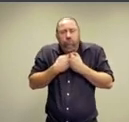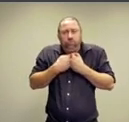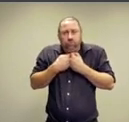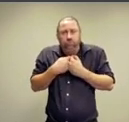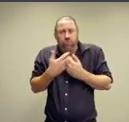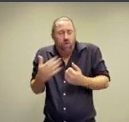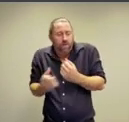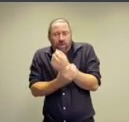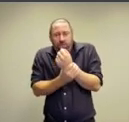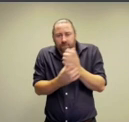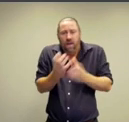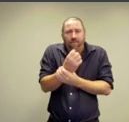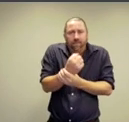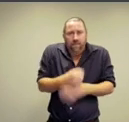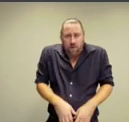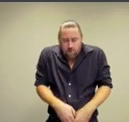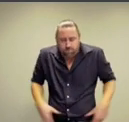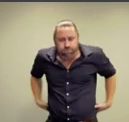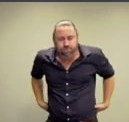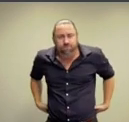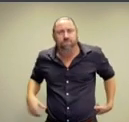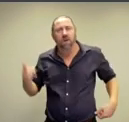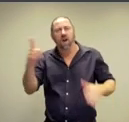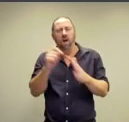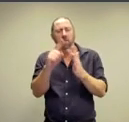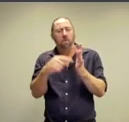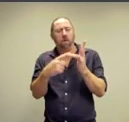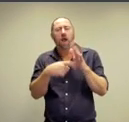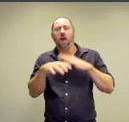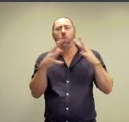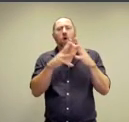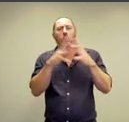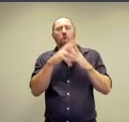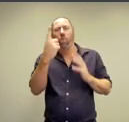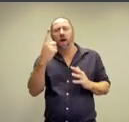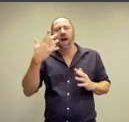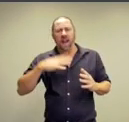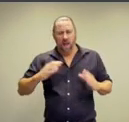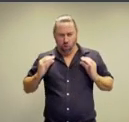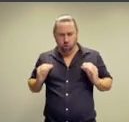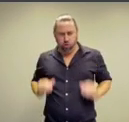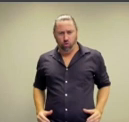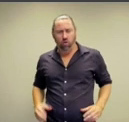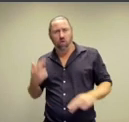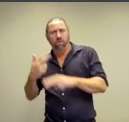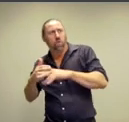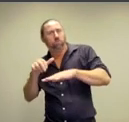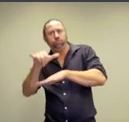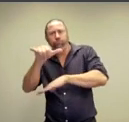snug cuffs and waistbands and we saw these used in World War I when pilots needed exceptionally thick